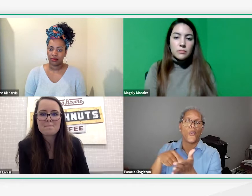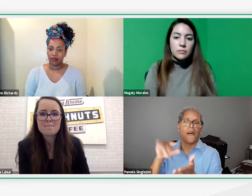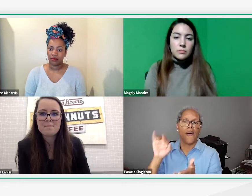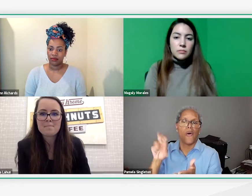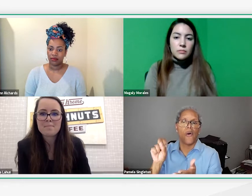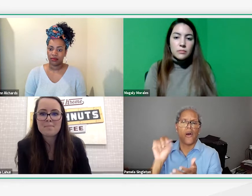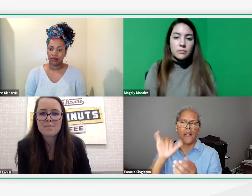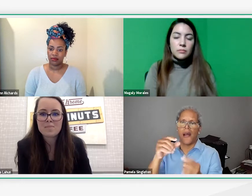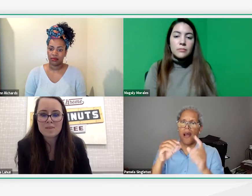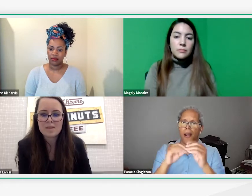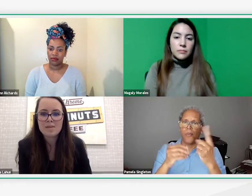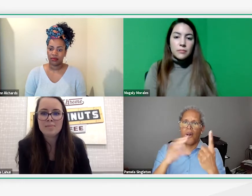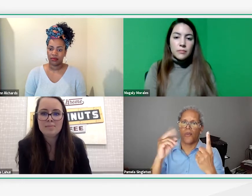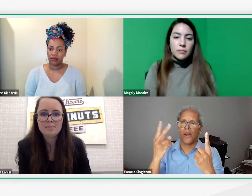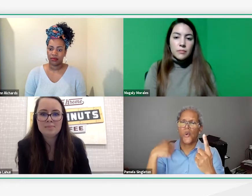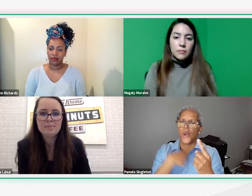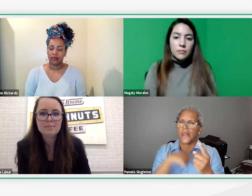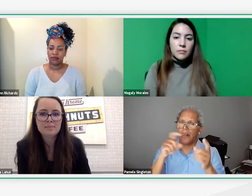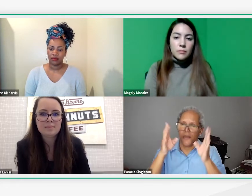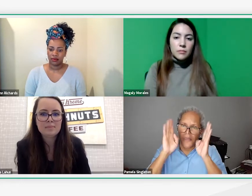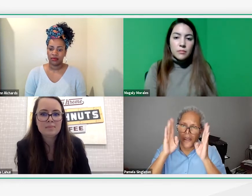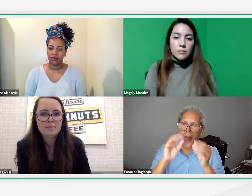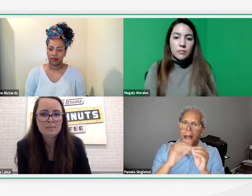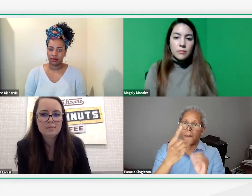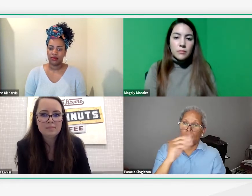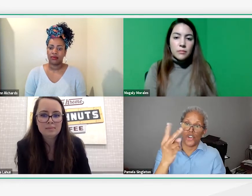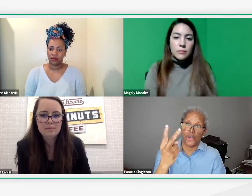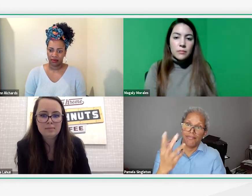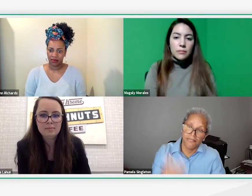if you're going to owe the IRS or if the IRS is going to need to give you